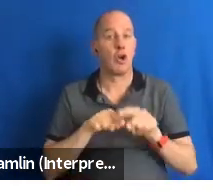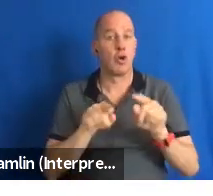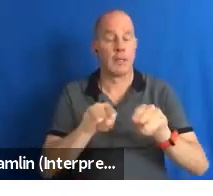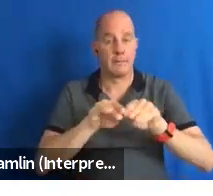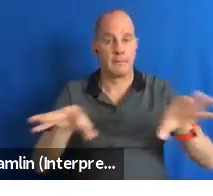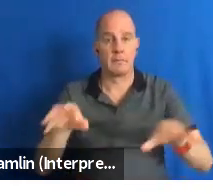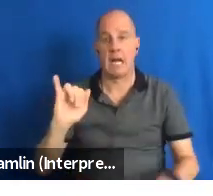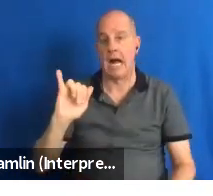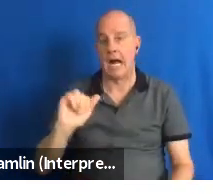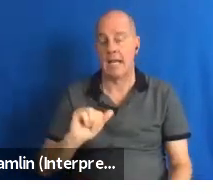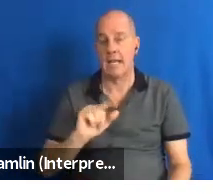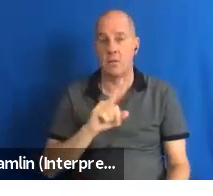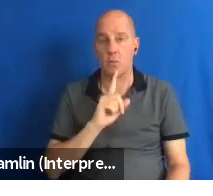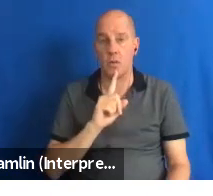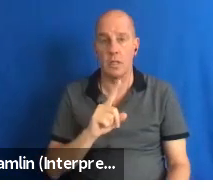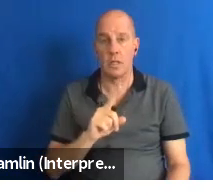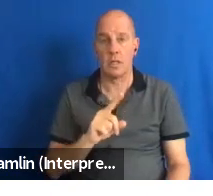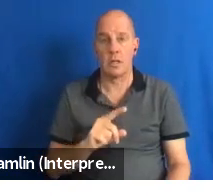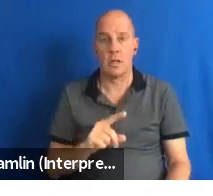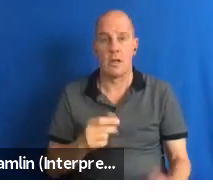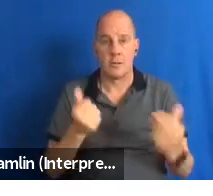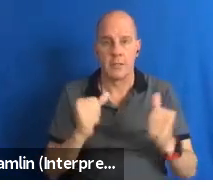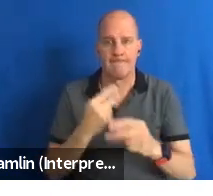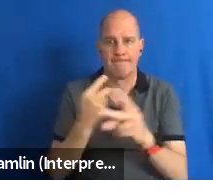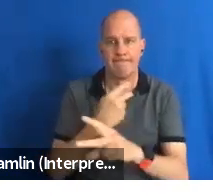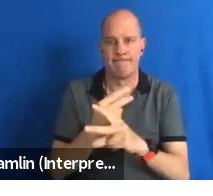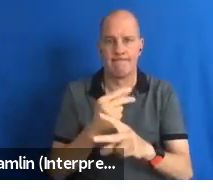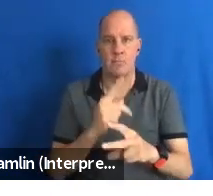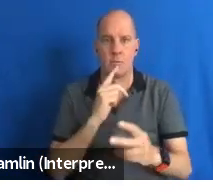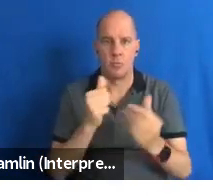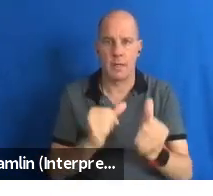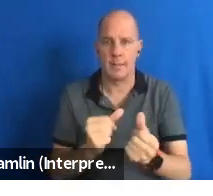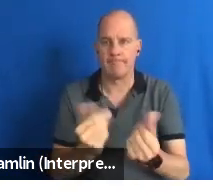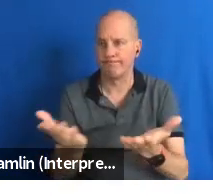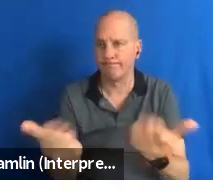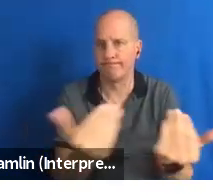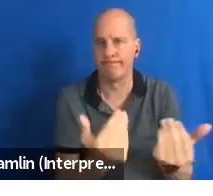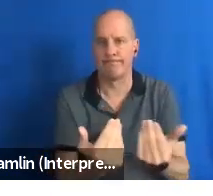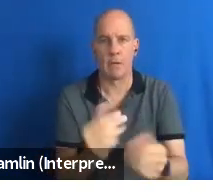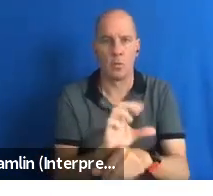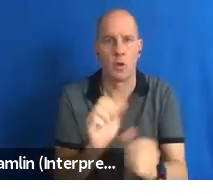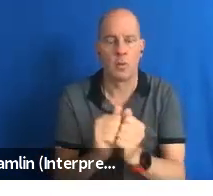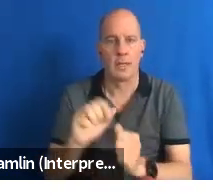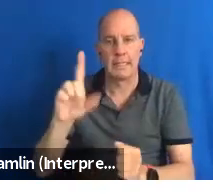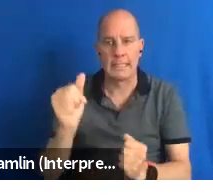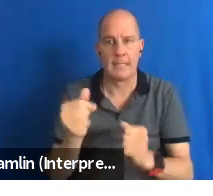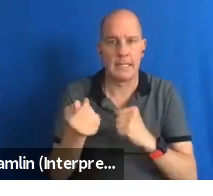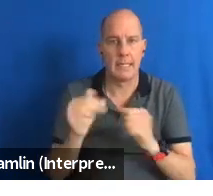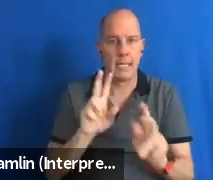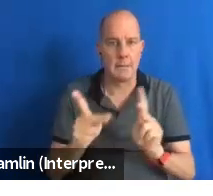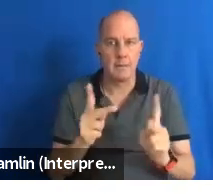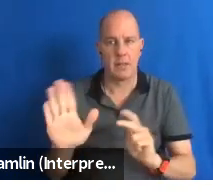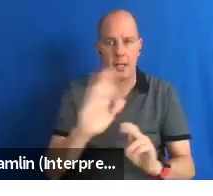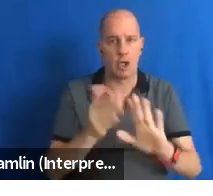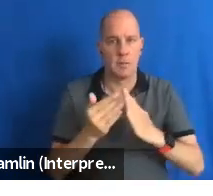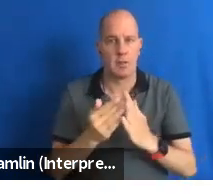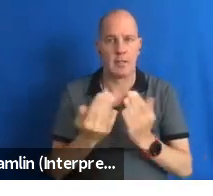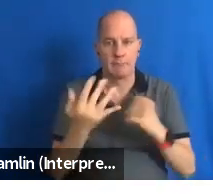have been forward leaning and engaging disability integration throughout their discussions. We've